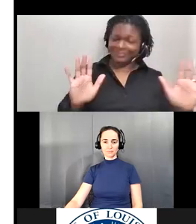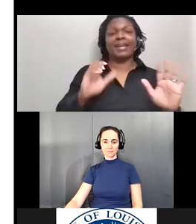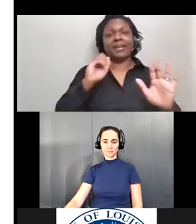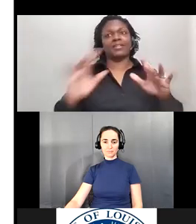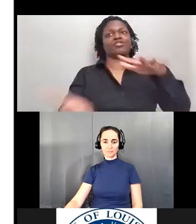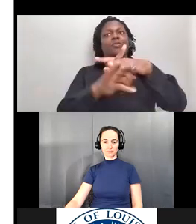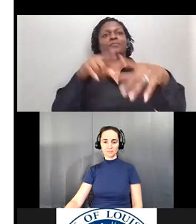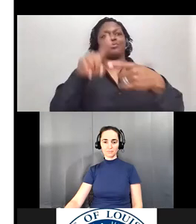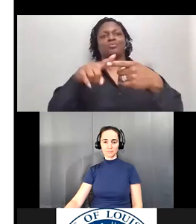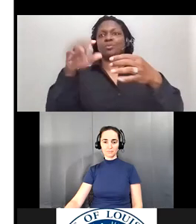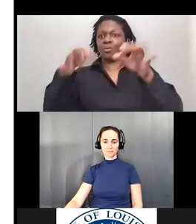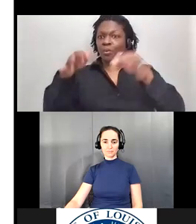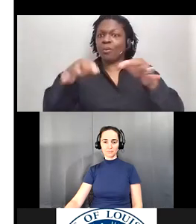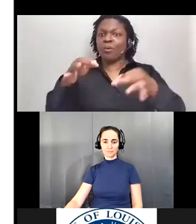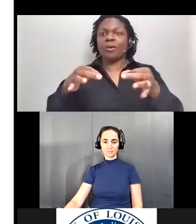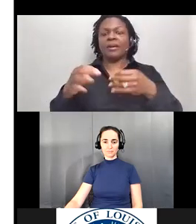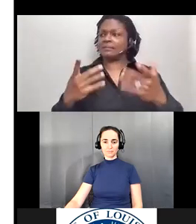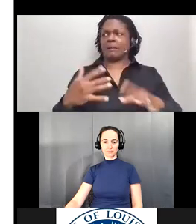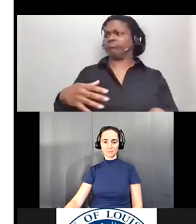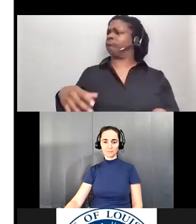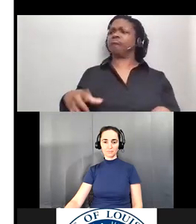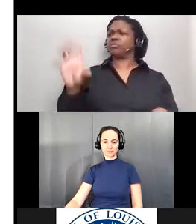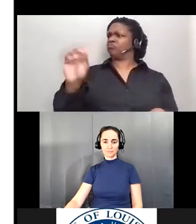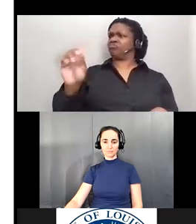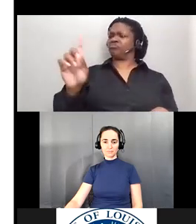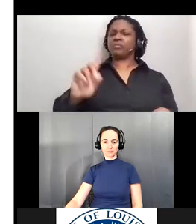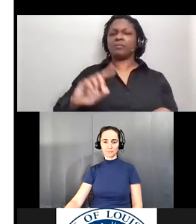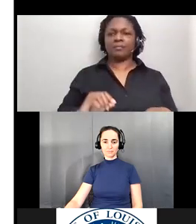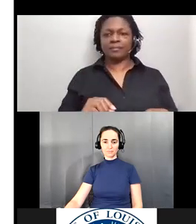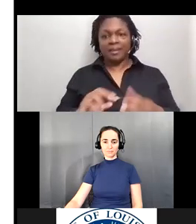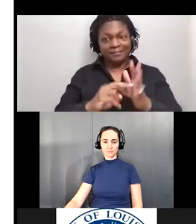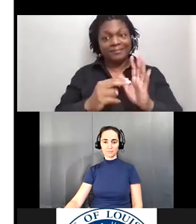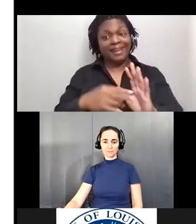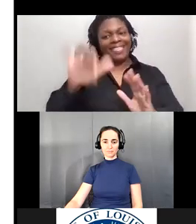wanted to contest, you know it's it's really, that's your time to talk that is your time